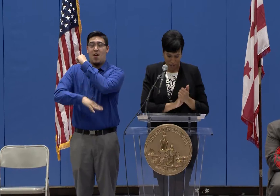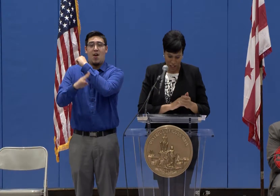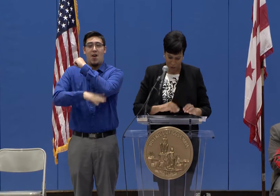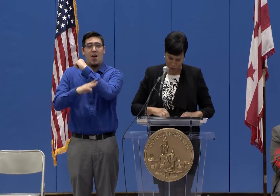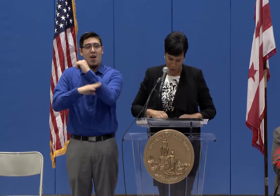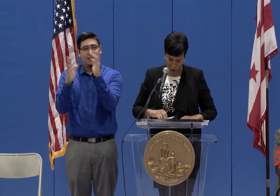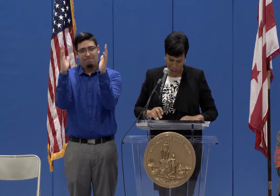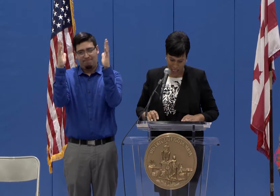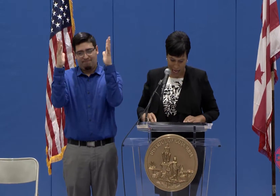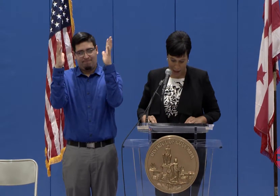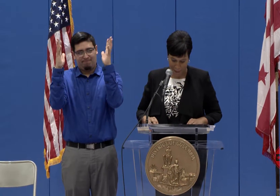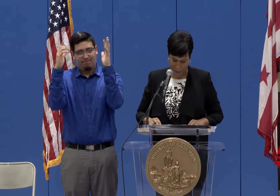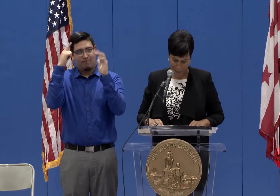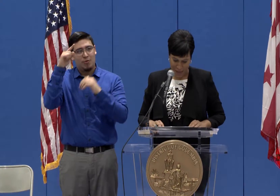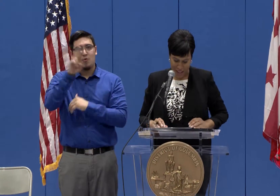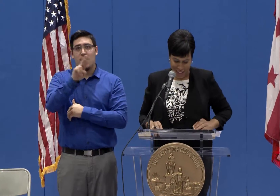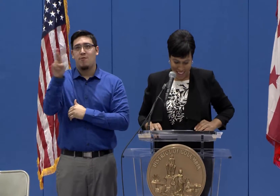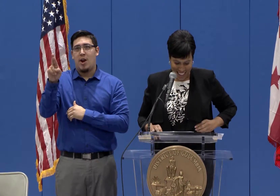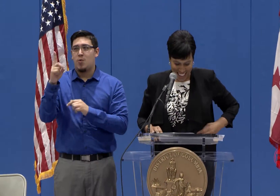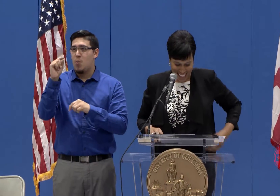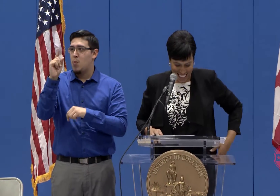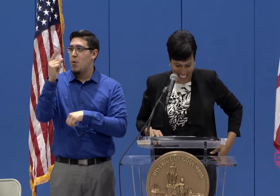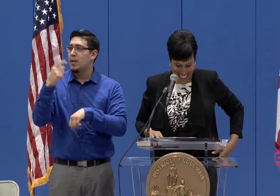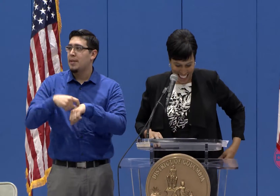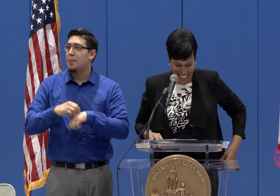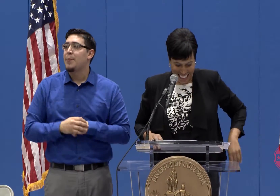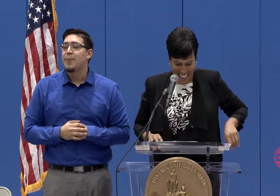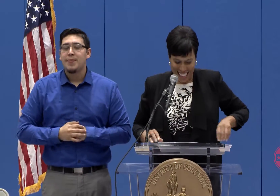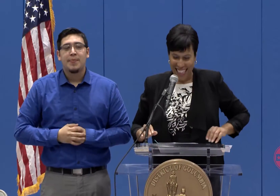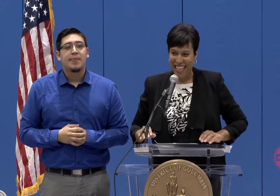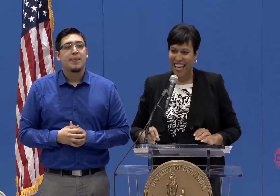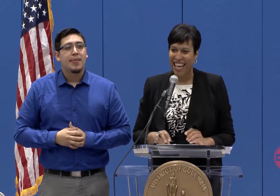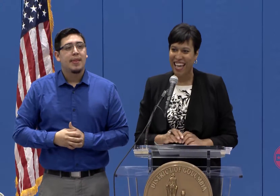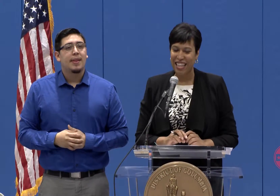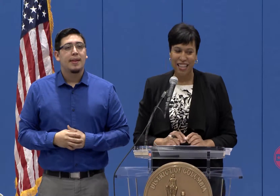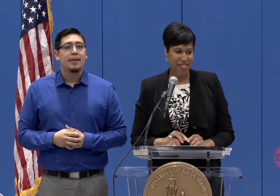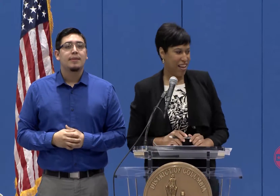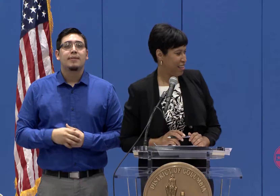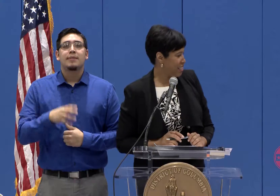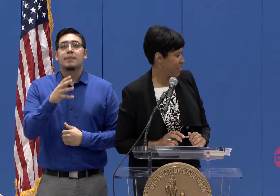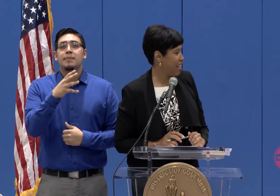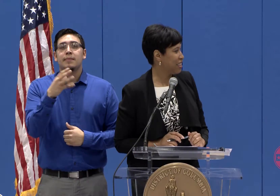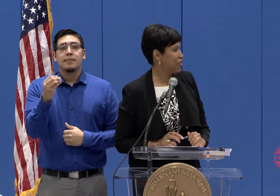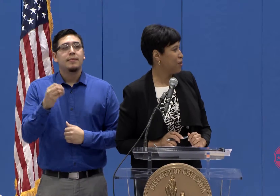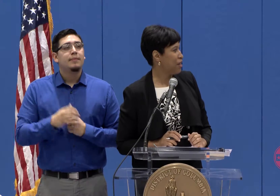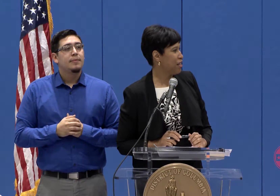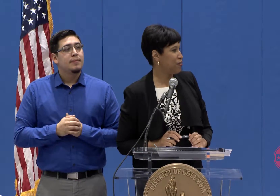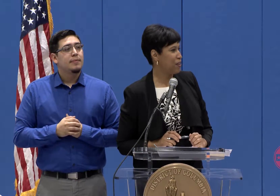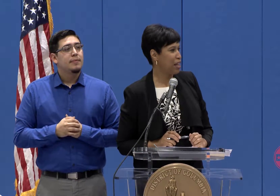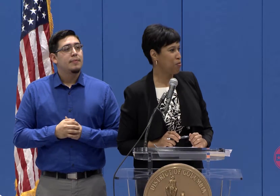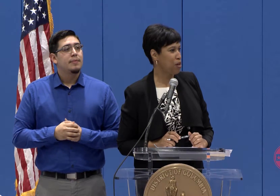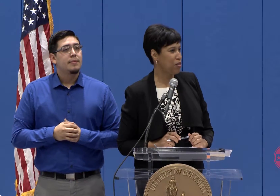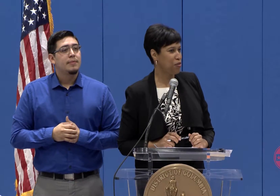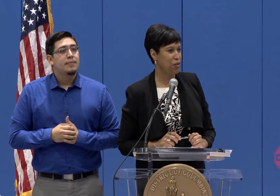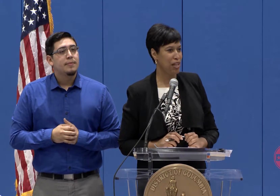RIDERS ONE MORE TIME. AND LET'S THANK LATOYA FOR THAT WONDERFUL